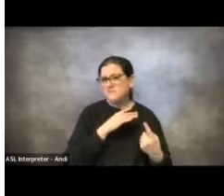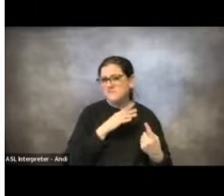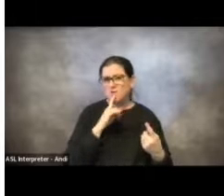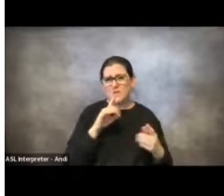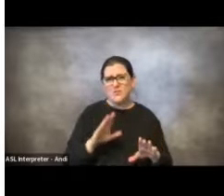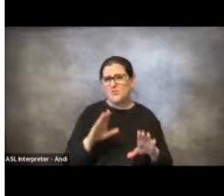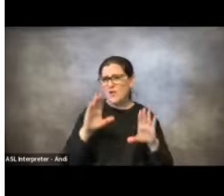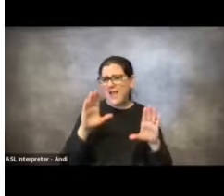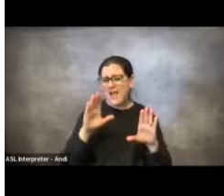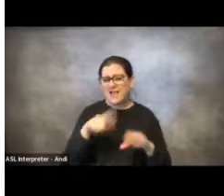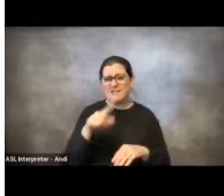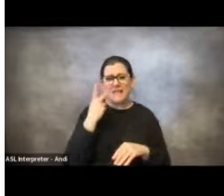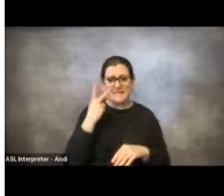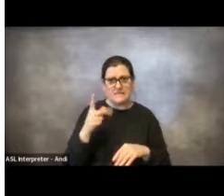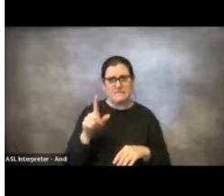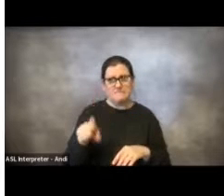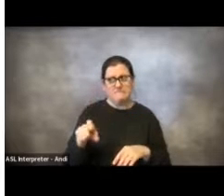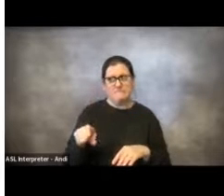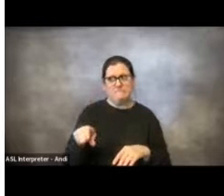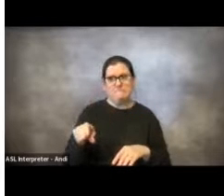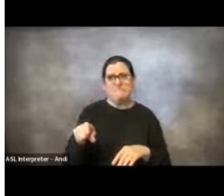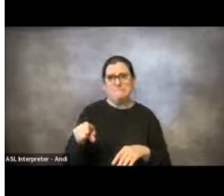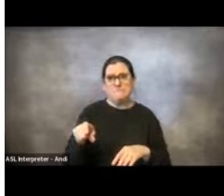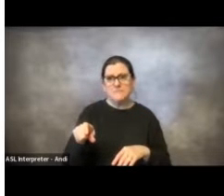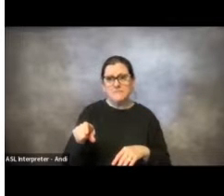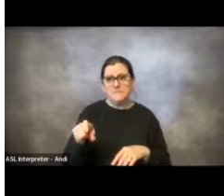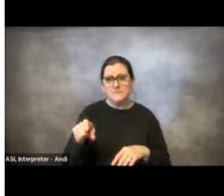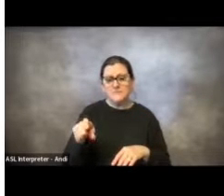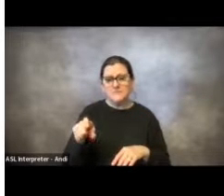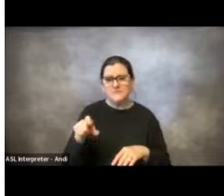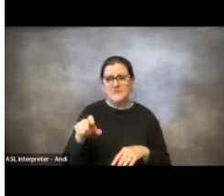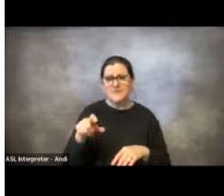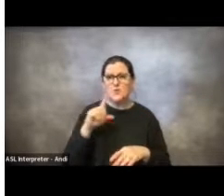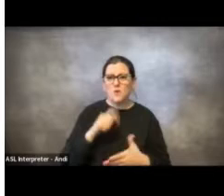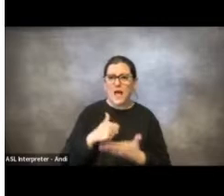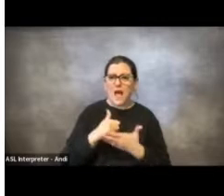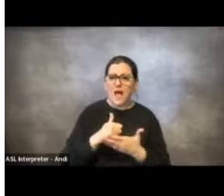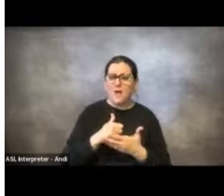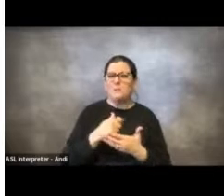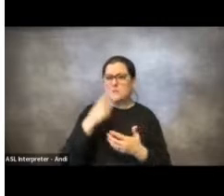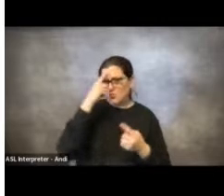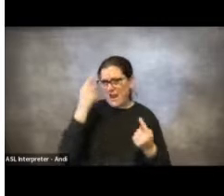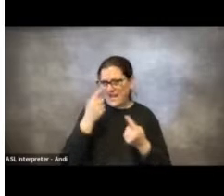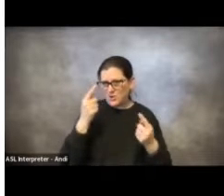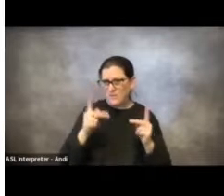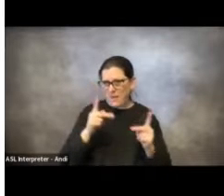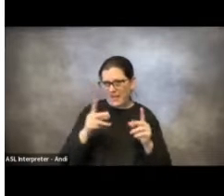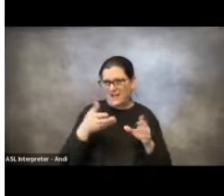see the the need for our population, the brain injury in corrections and the importance